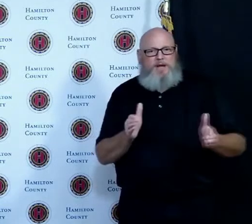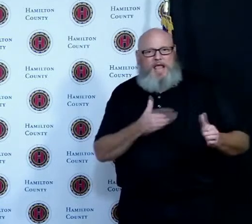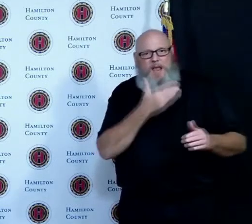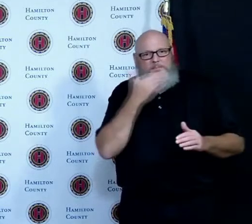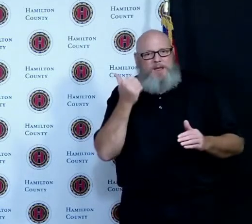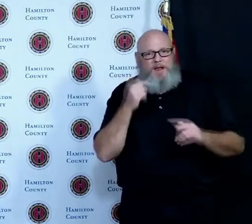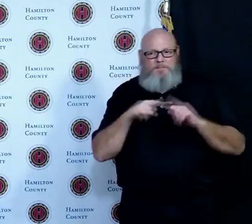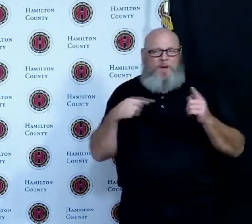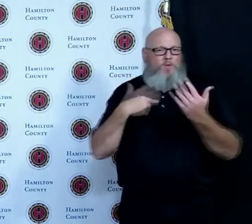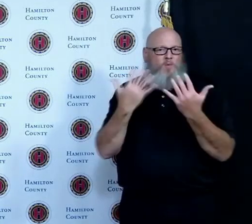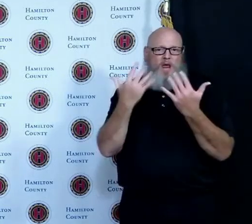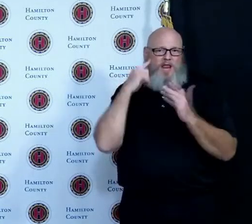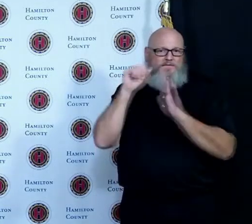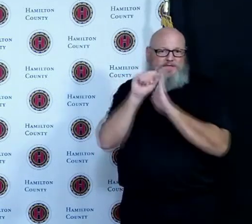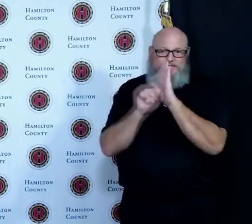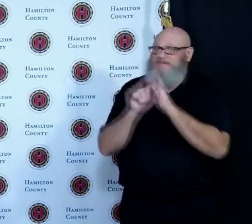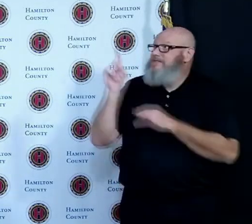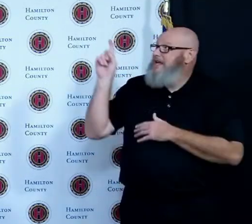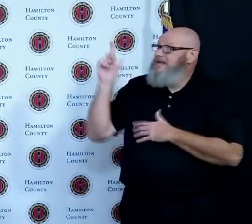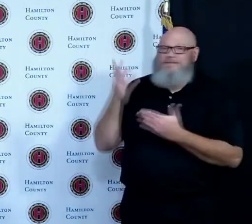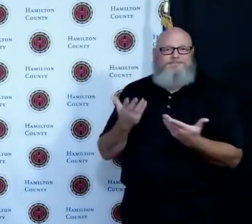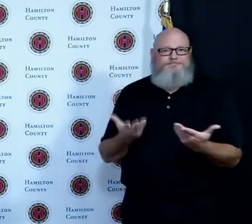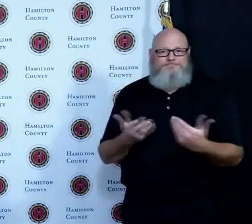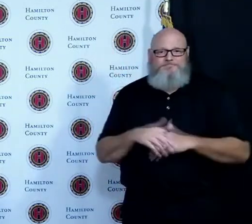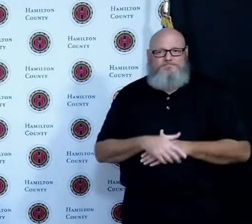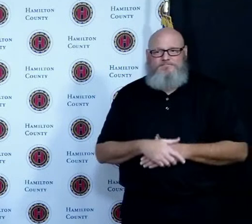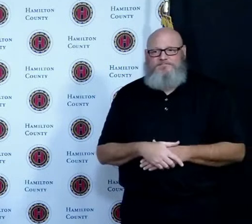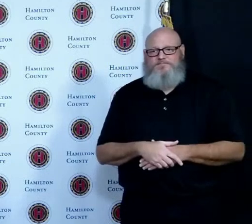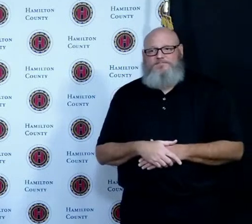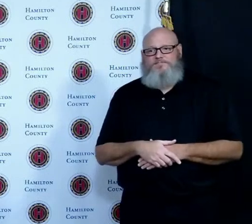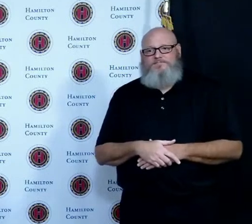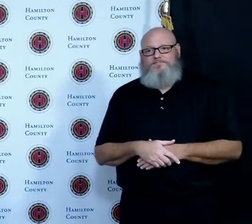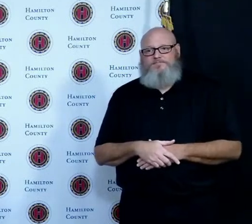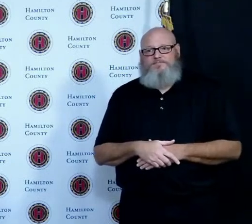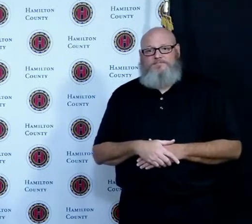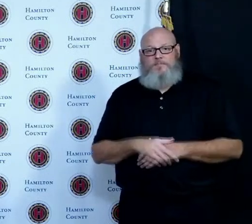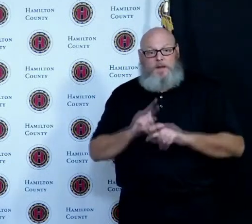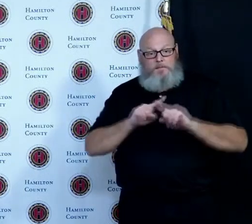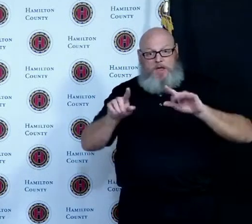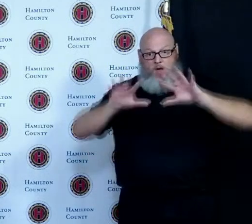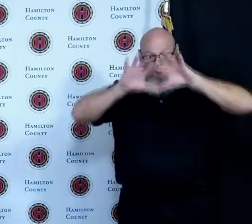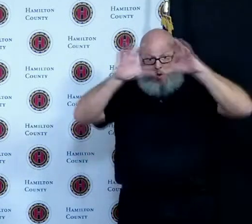I think overall we have done a good job at a local level and I continue to be promised